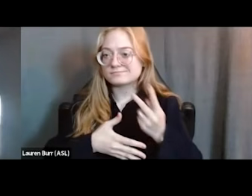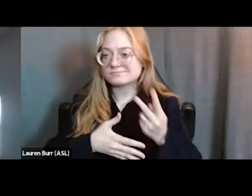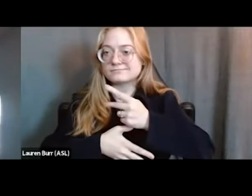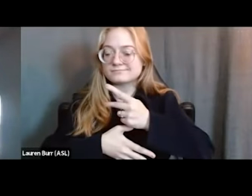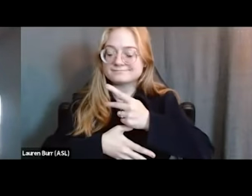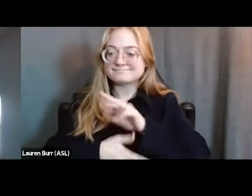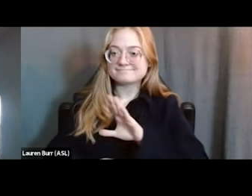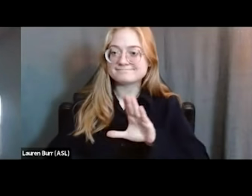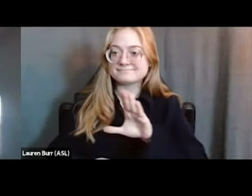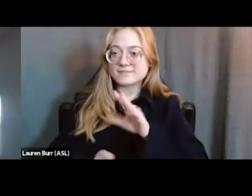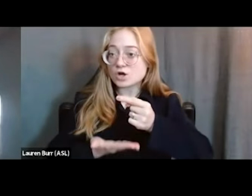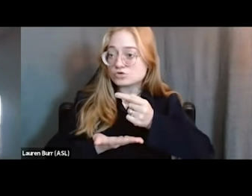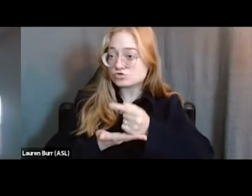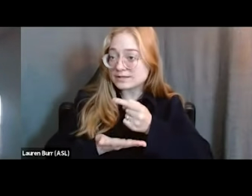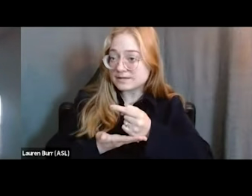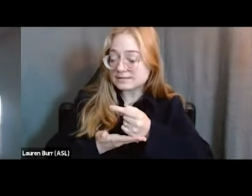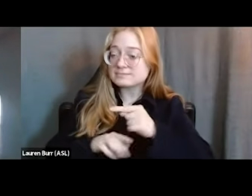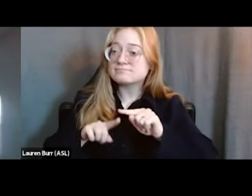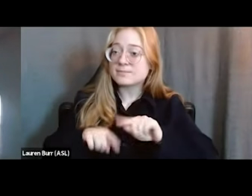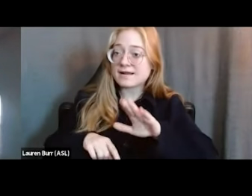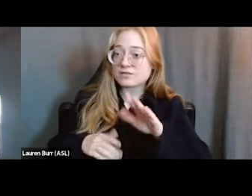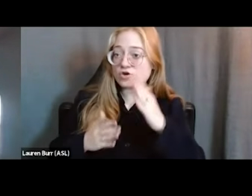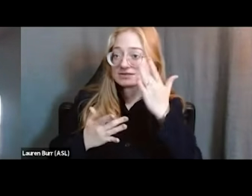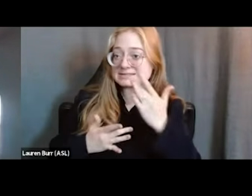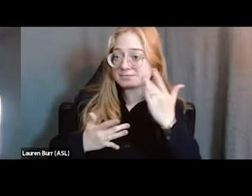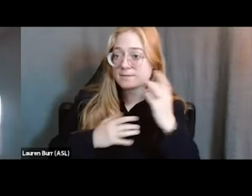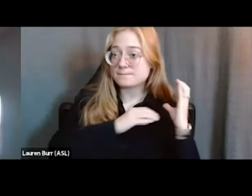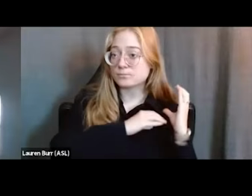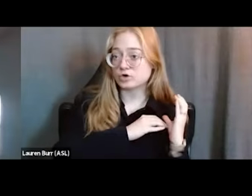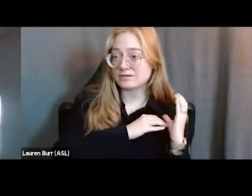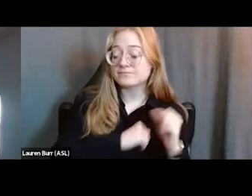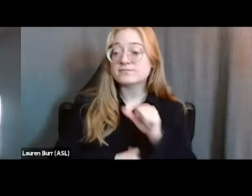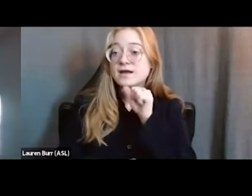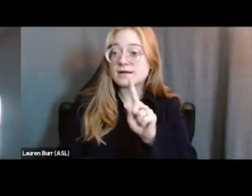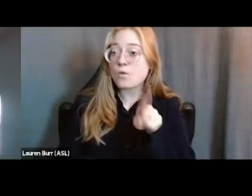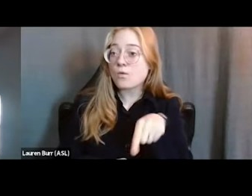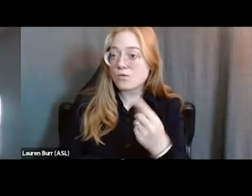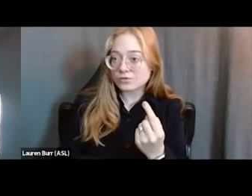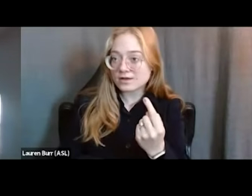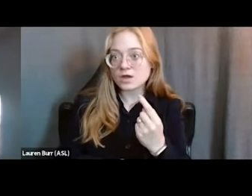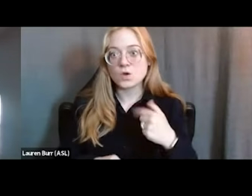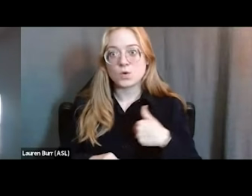their treatment based on their symptom burden? And not only just on like we're gonna do all the cancer screenings